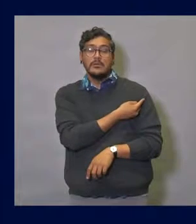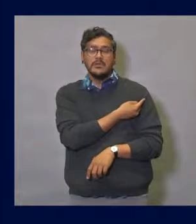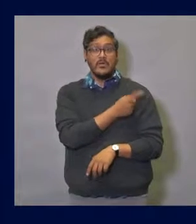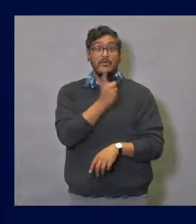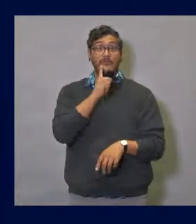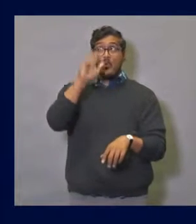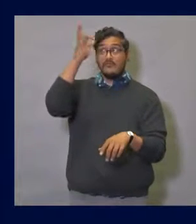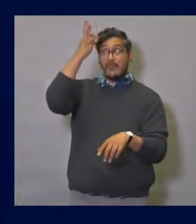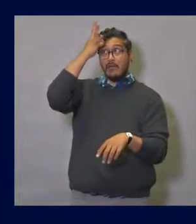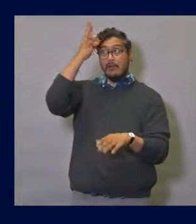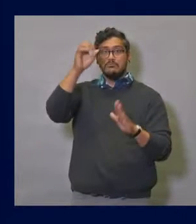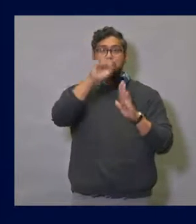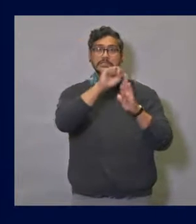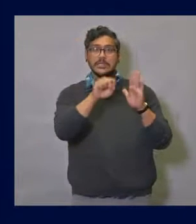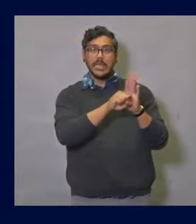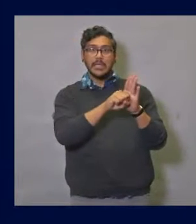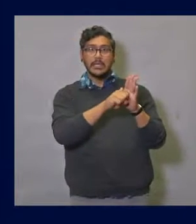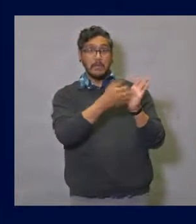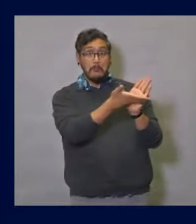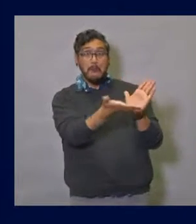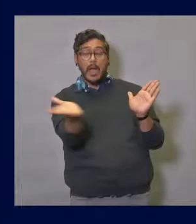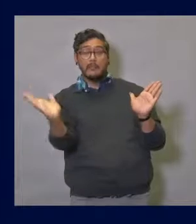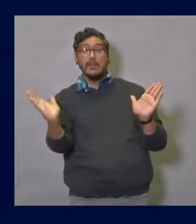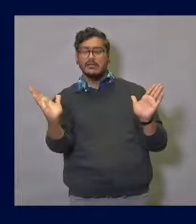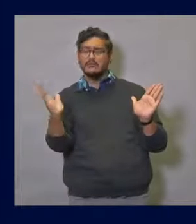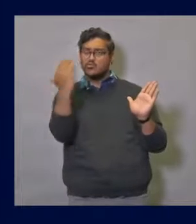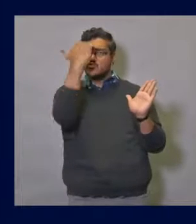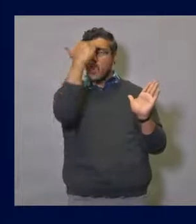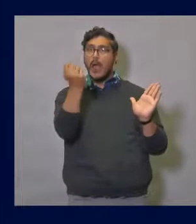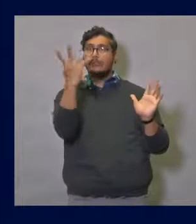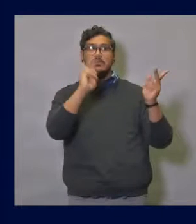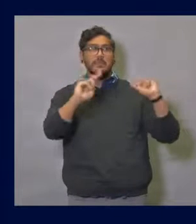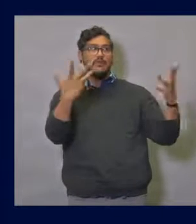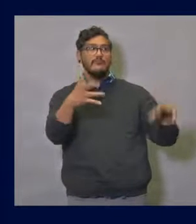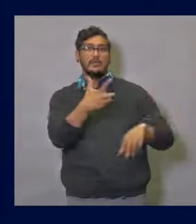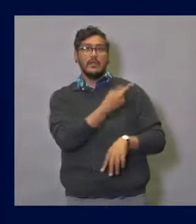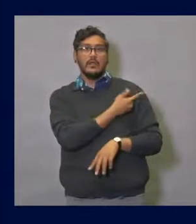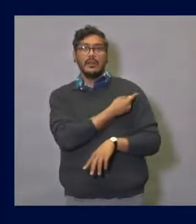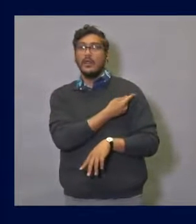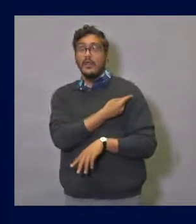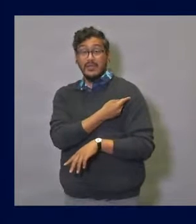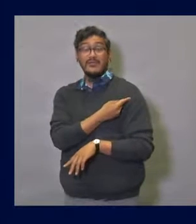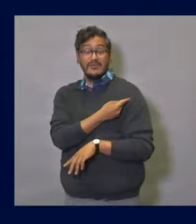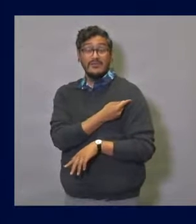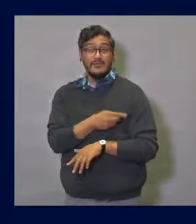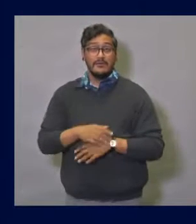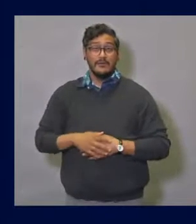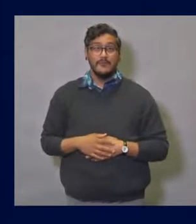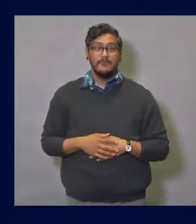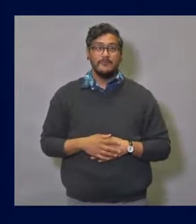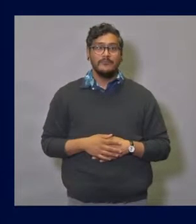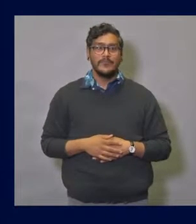ESTADO PROPORCIONA UNA IMAGEN